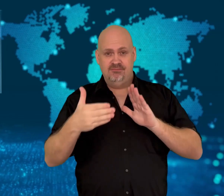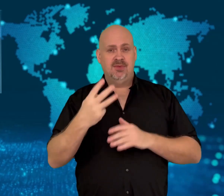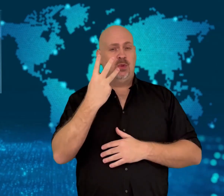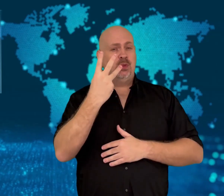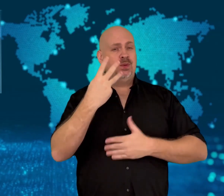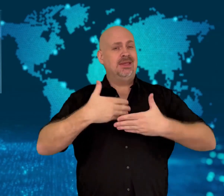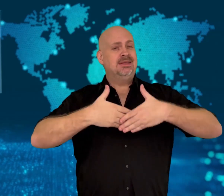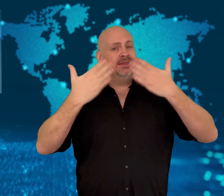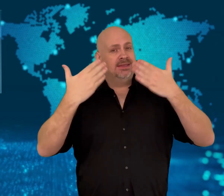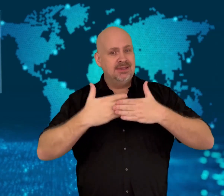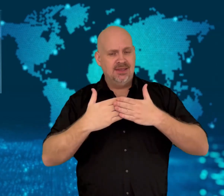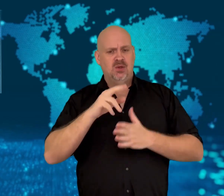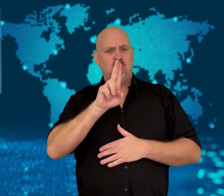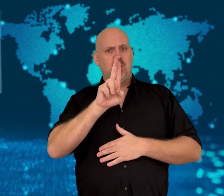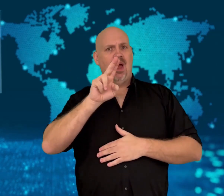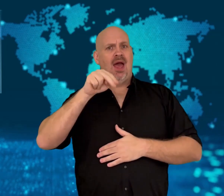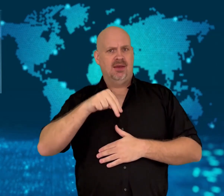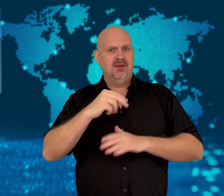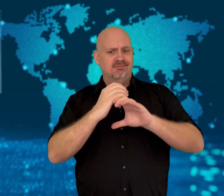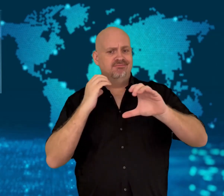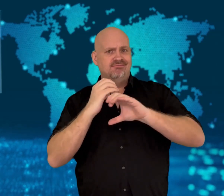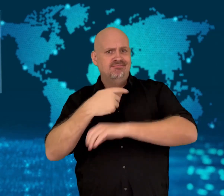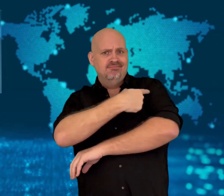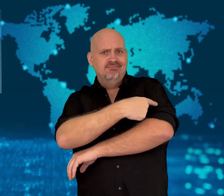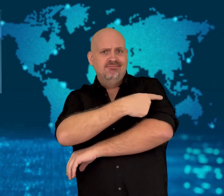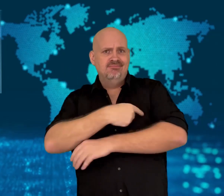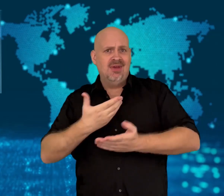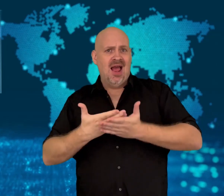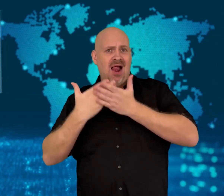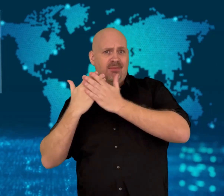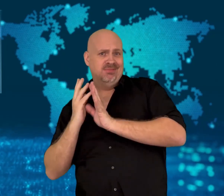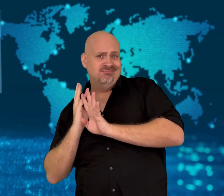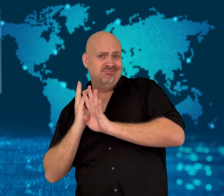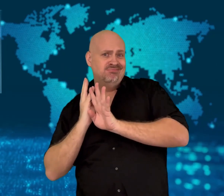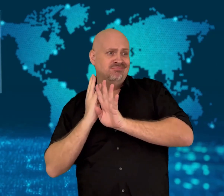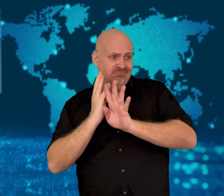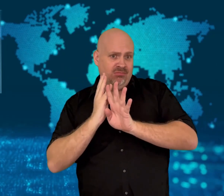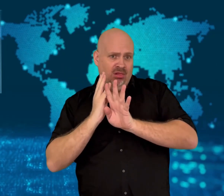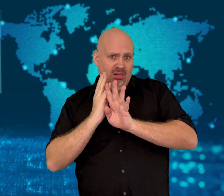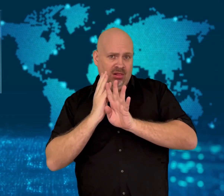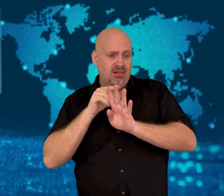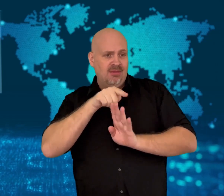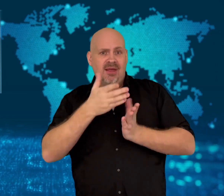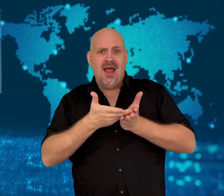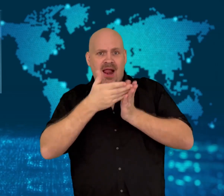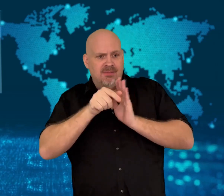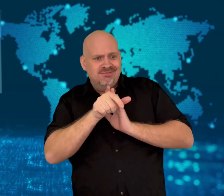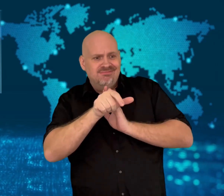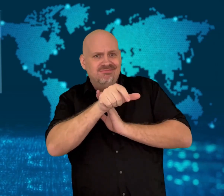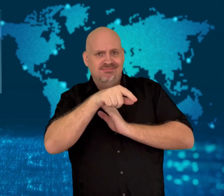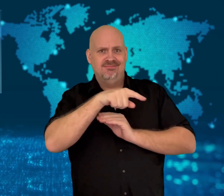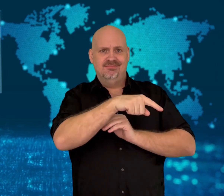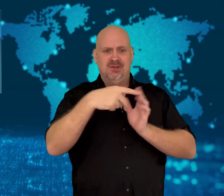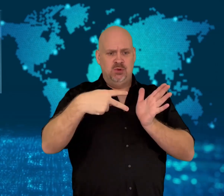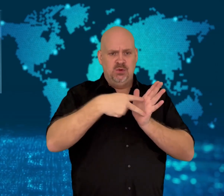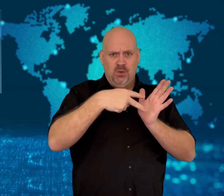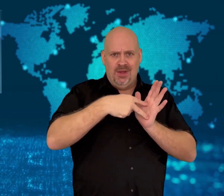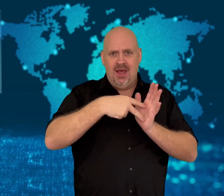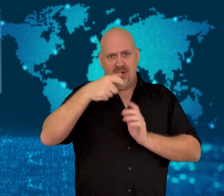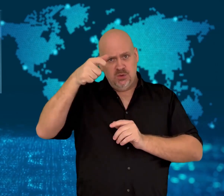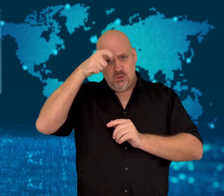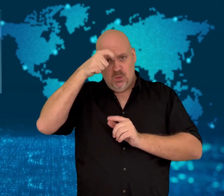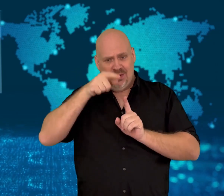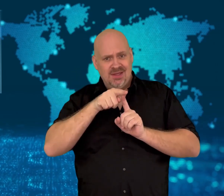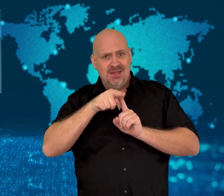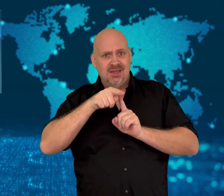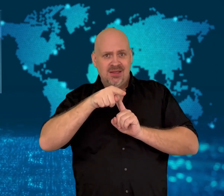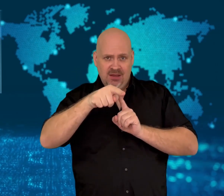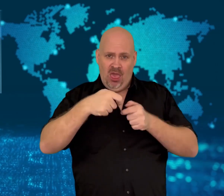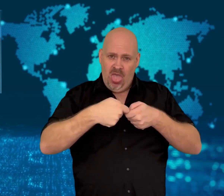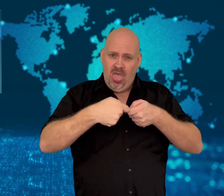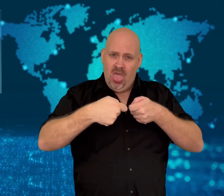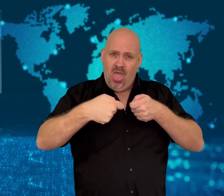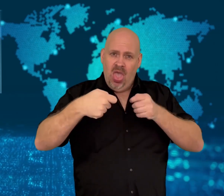It took three days after the quake for a UN convoy to manage to cross into